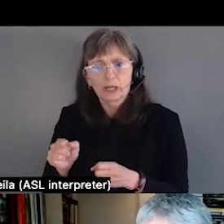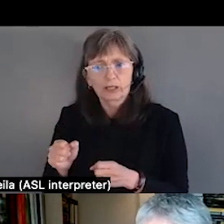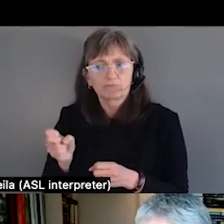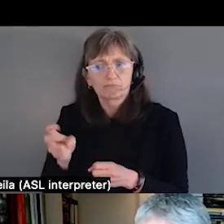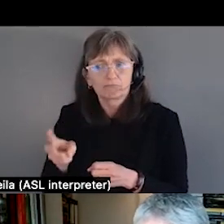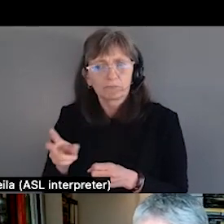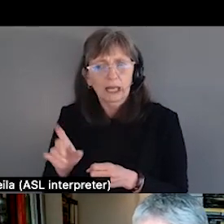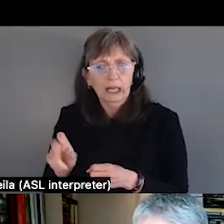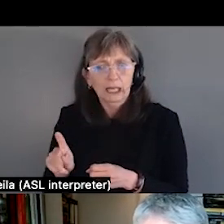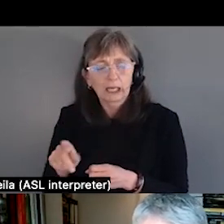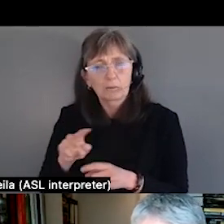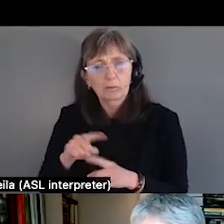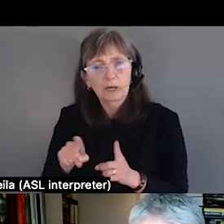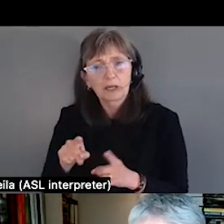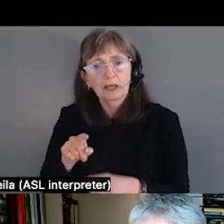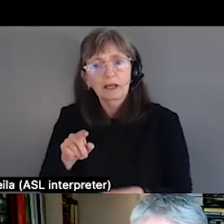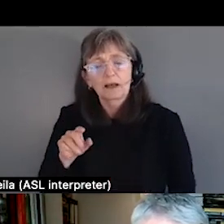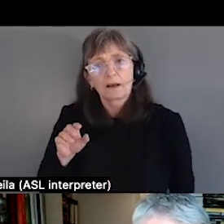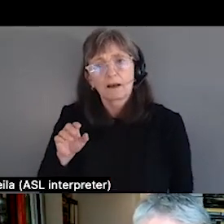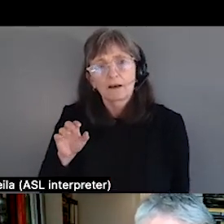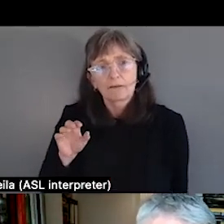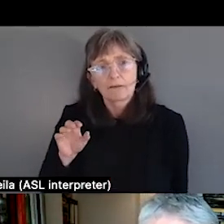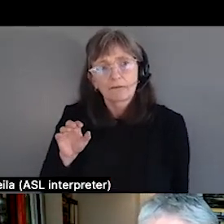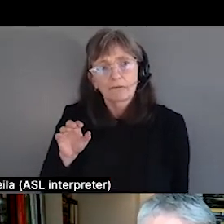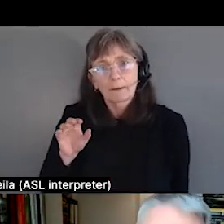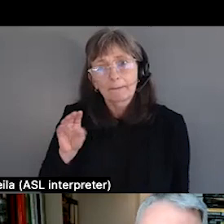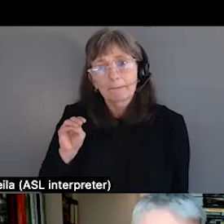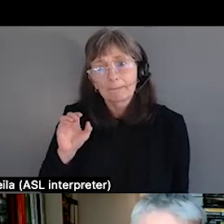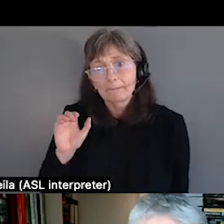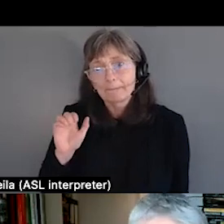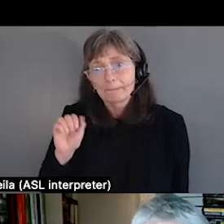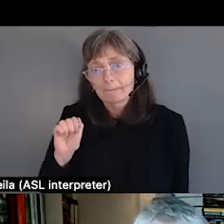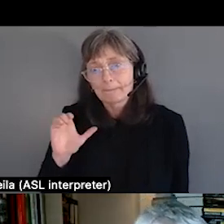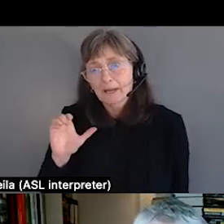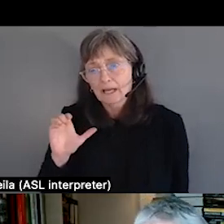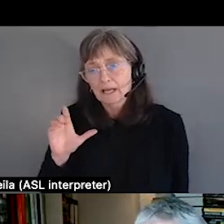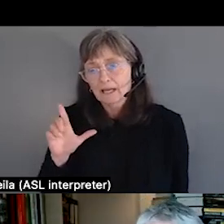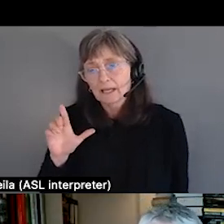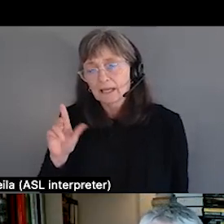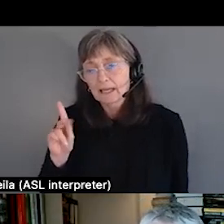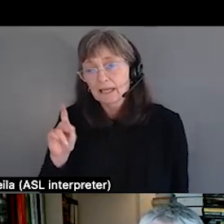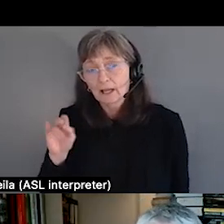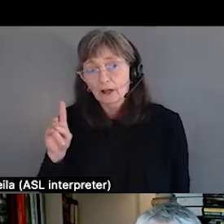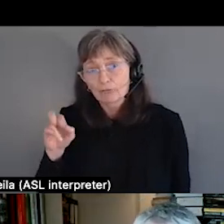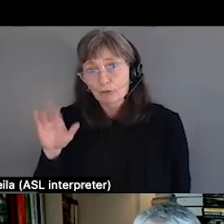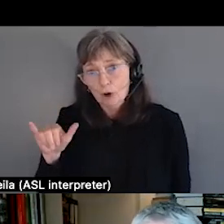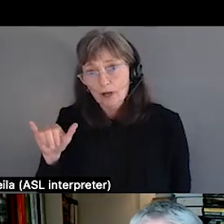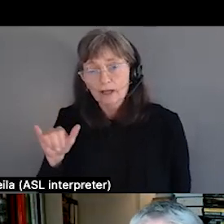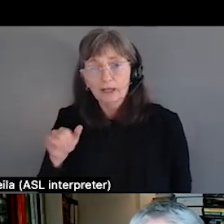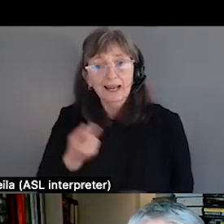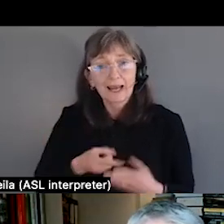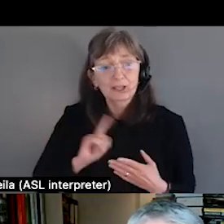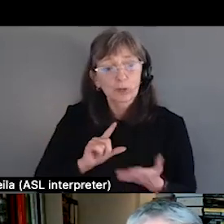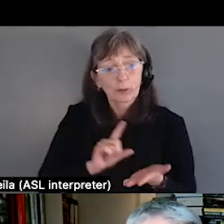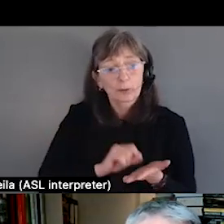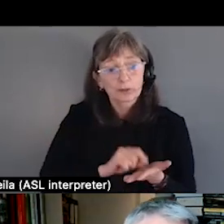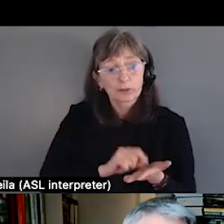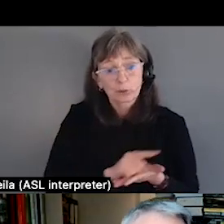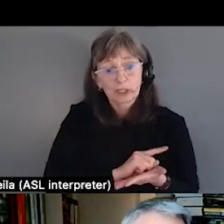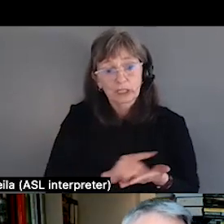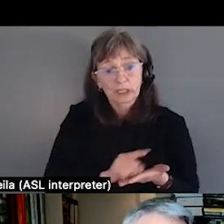Thad McIlroy published an article last week in "Publishers Weekly" with the in no way